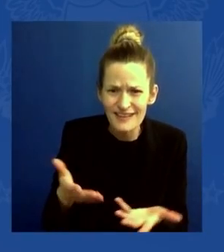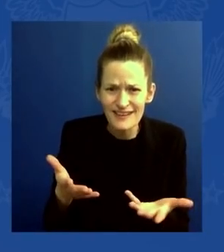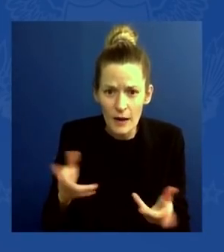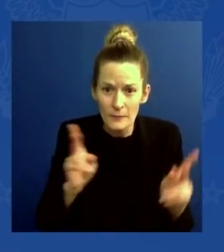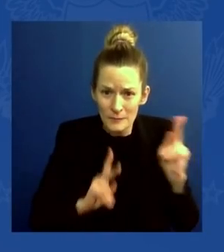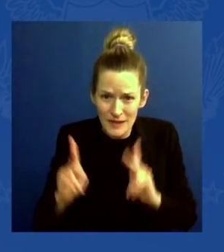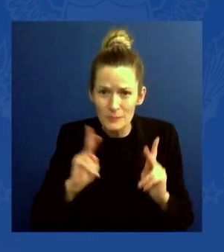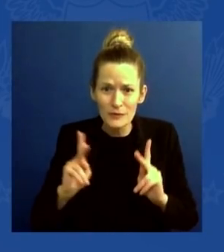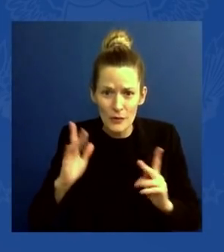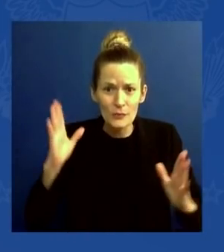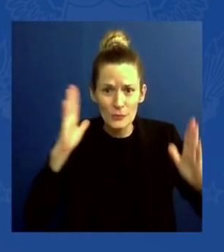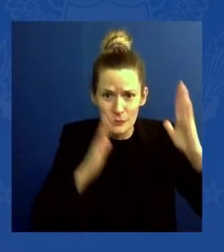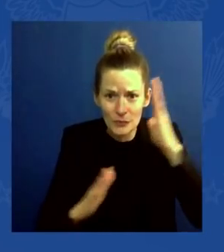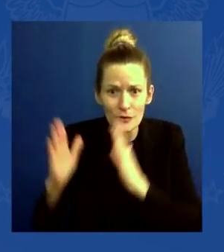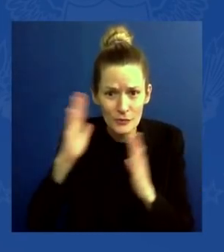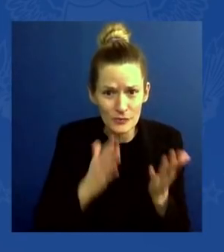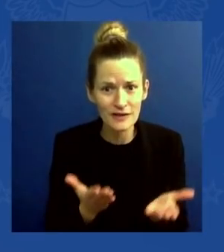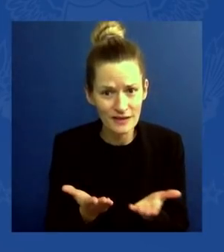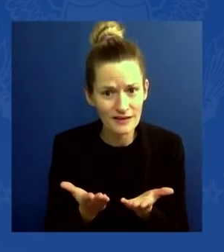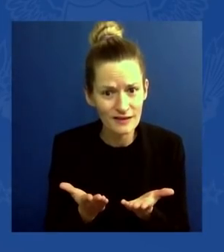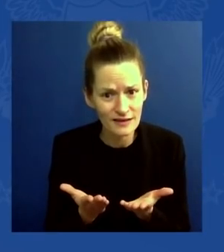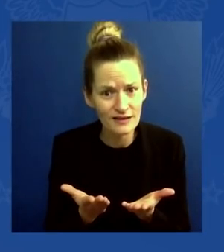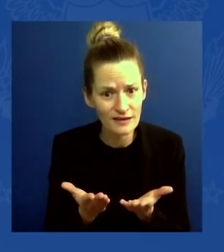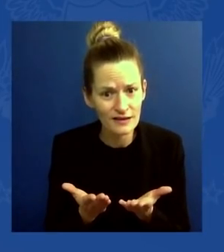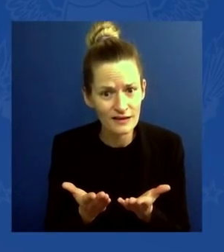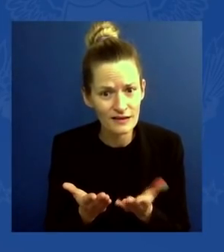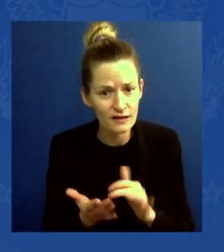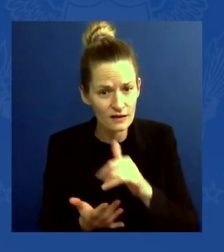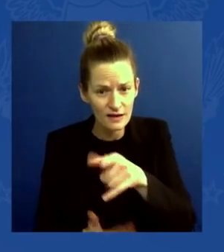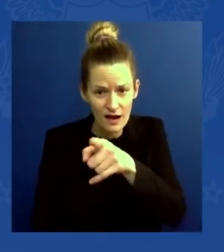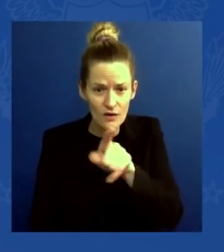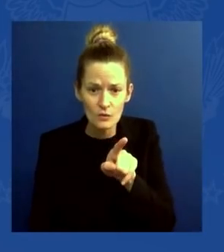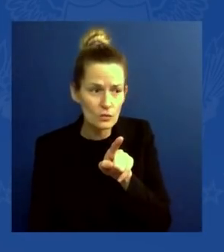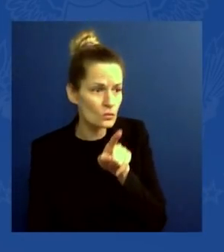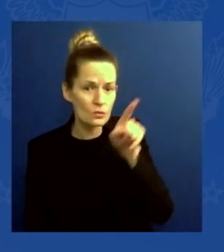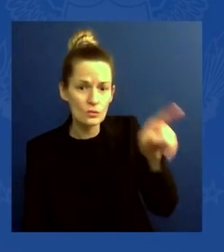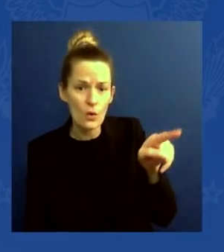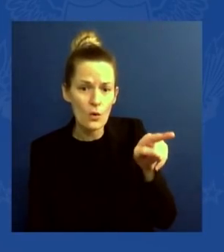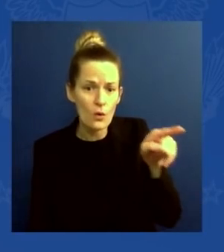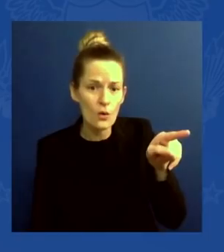have them explain the supply chain to us." You think they'd understand what we're talking about?